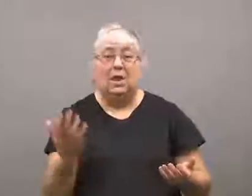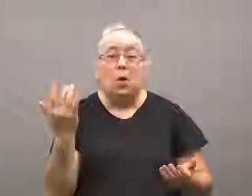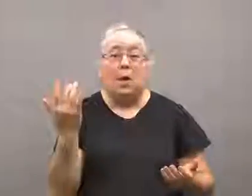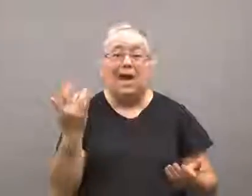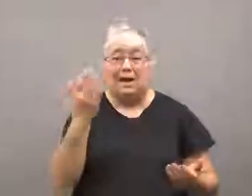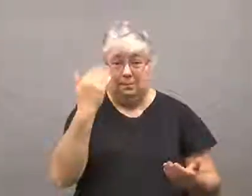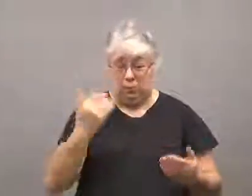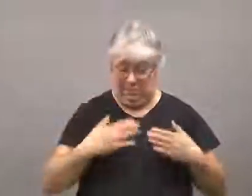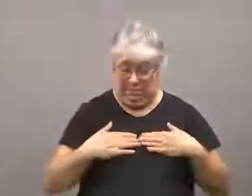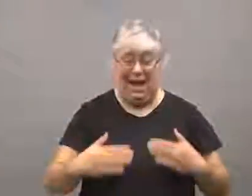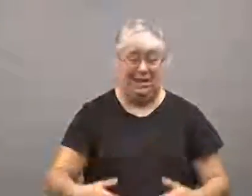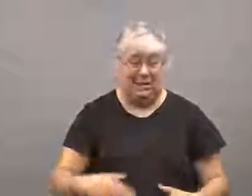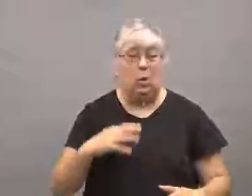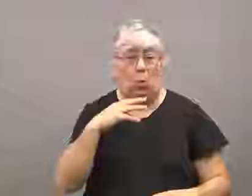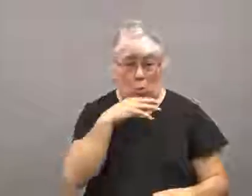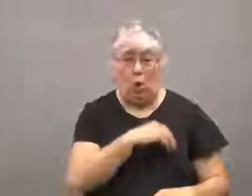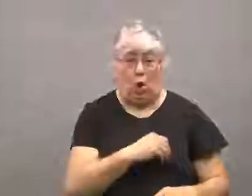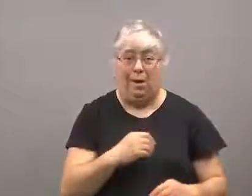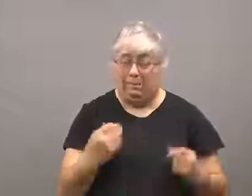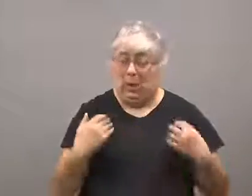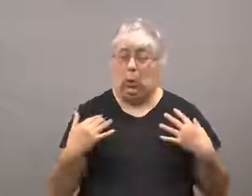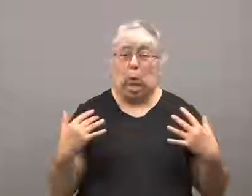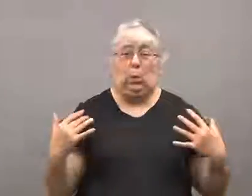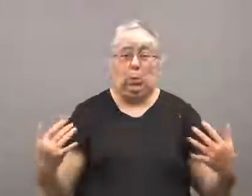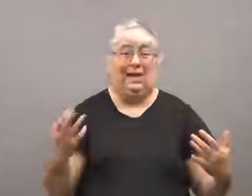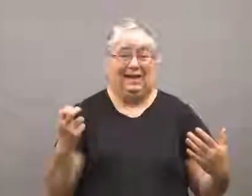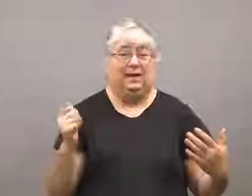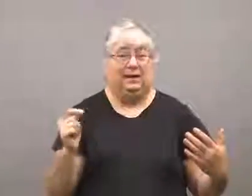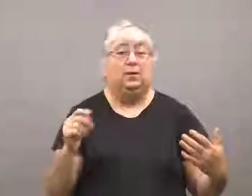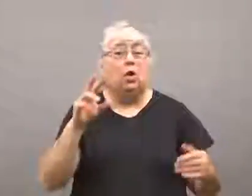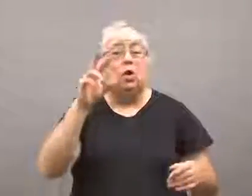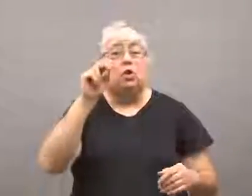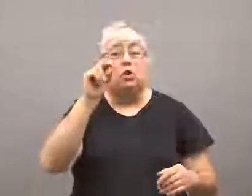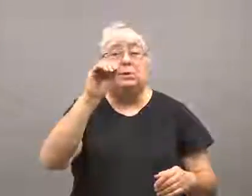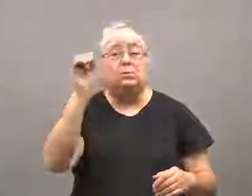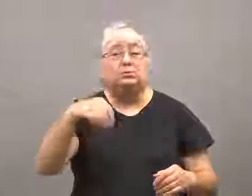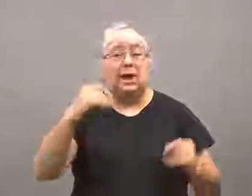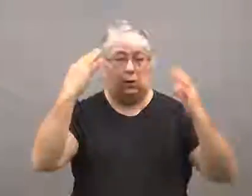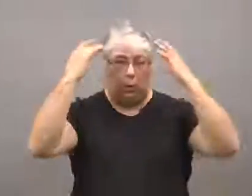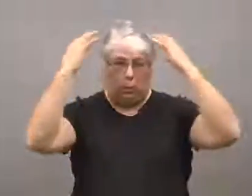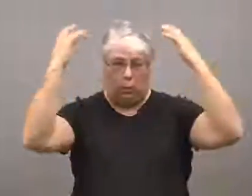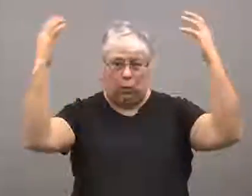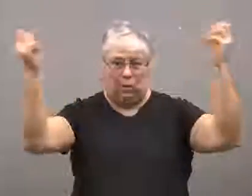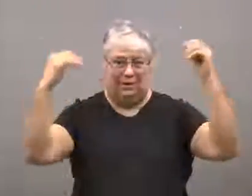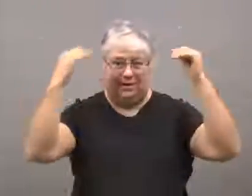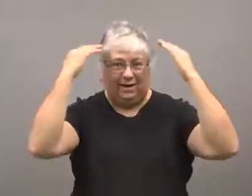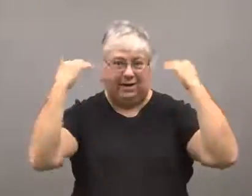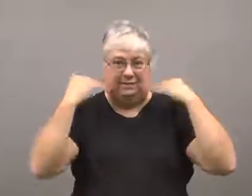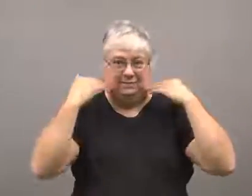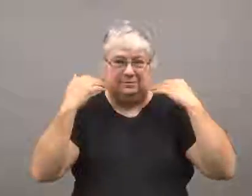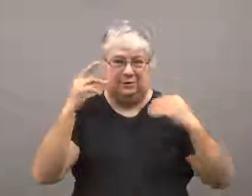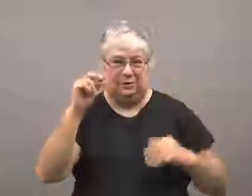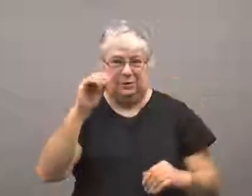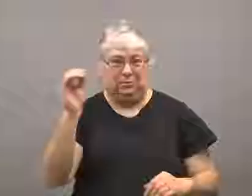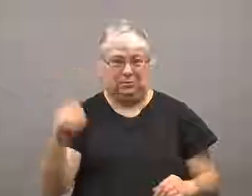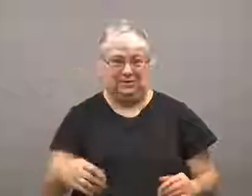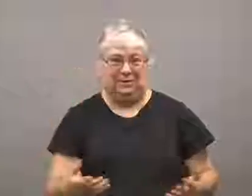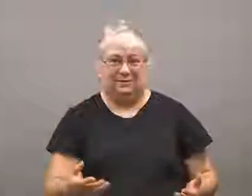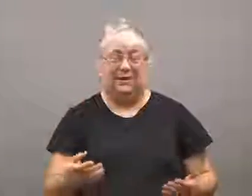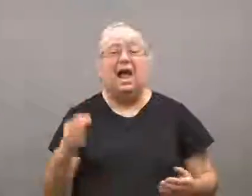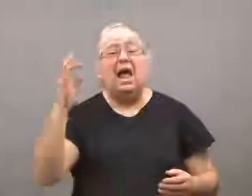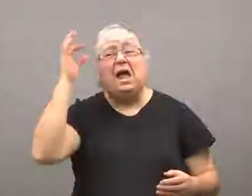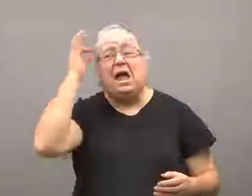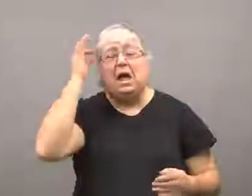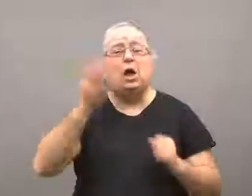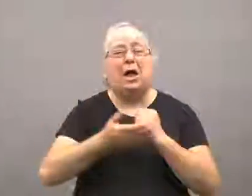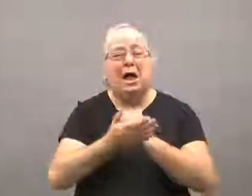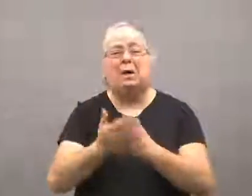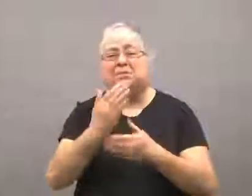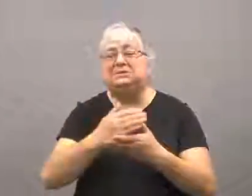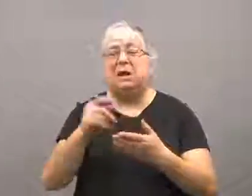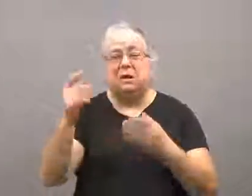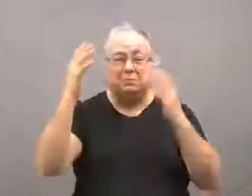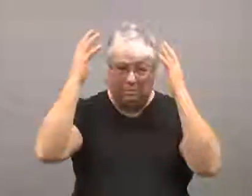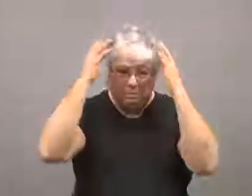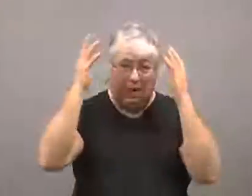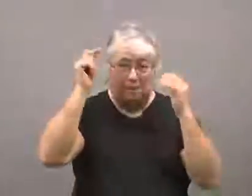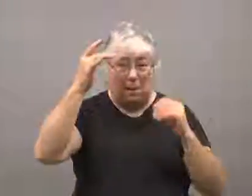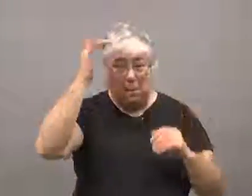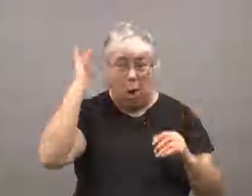30% of a person's body heat that is lost is through the head.